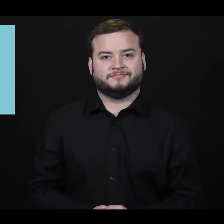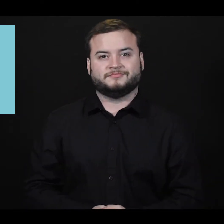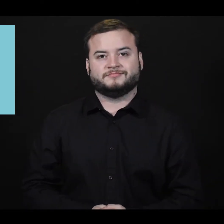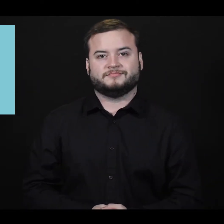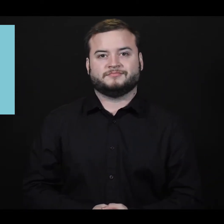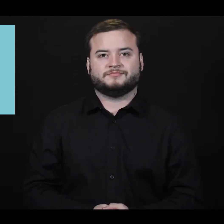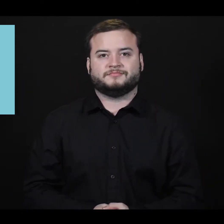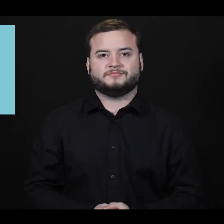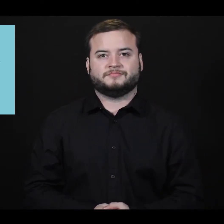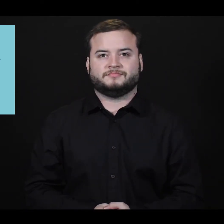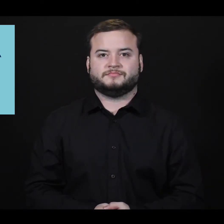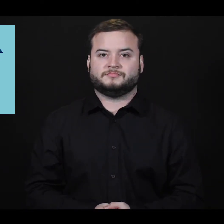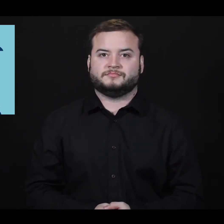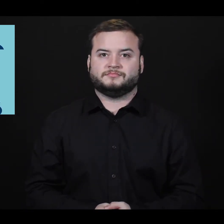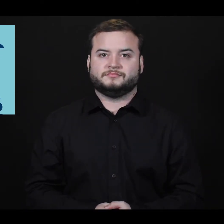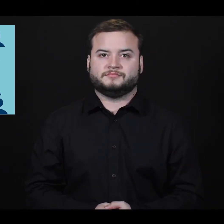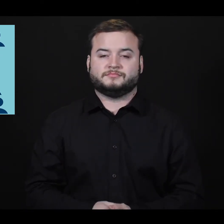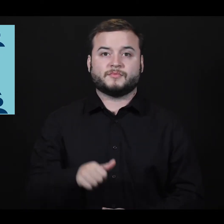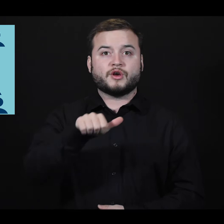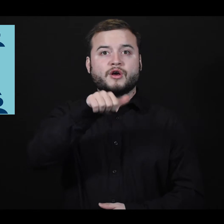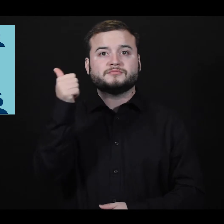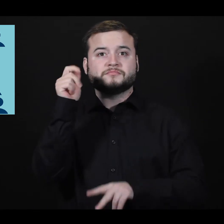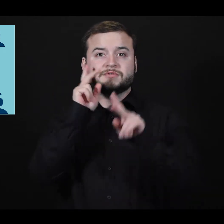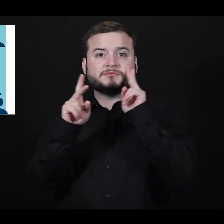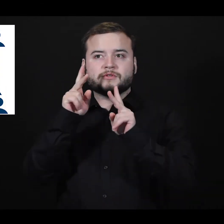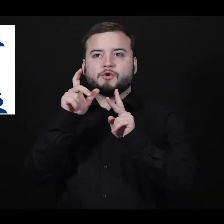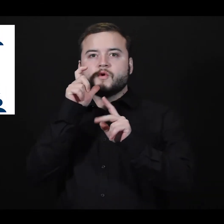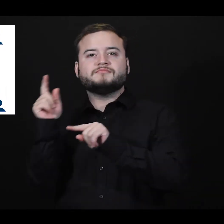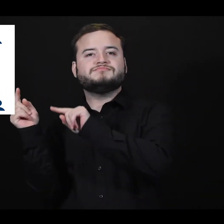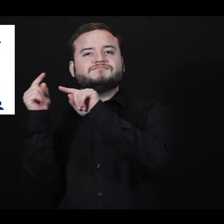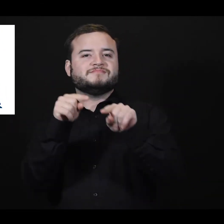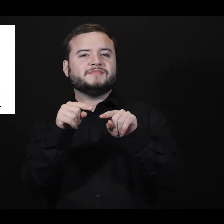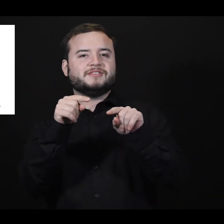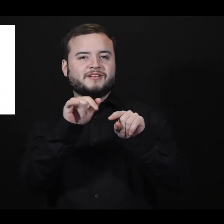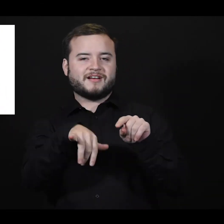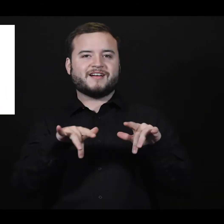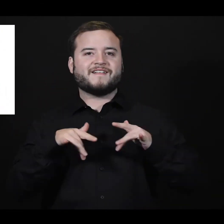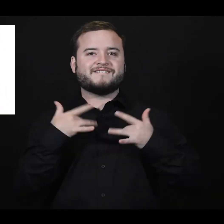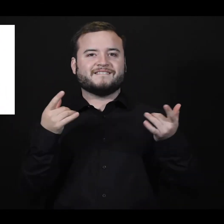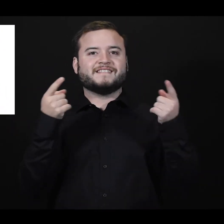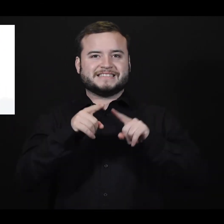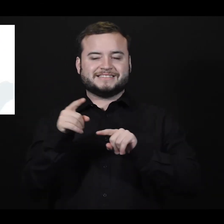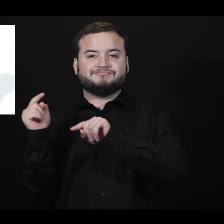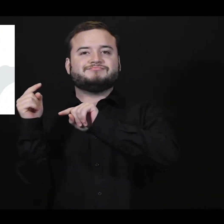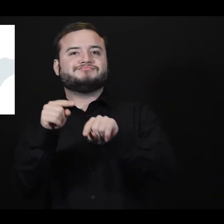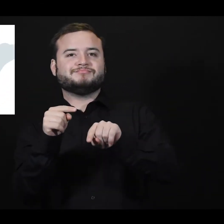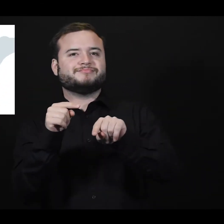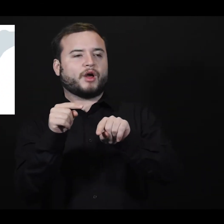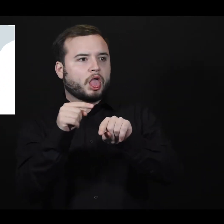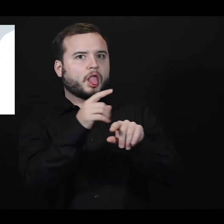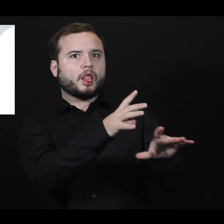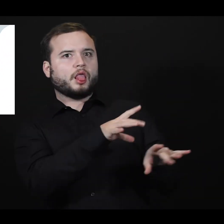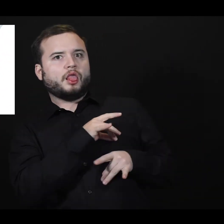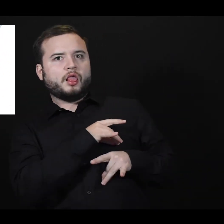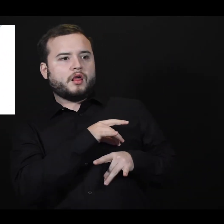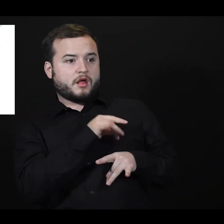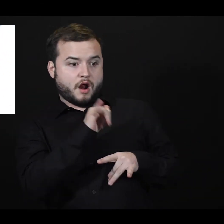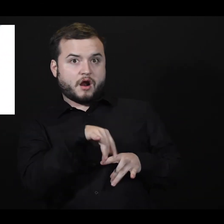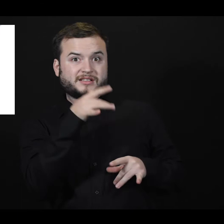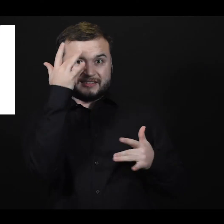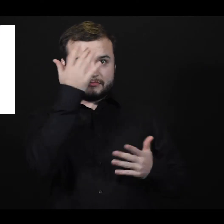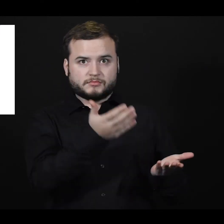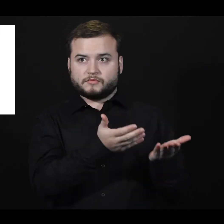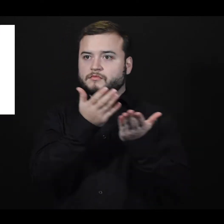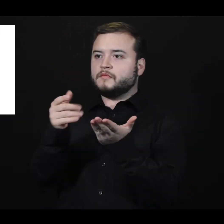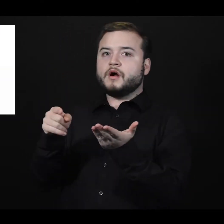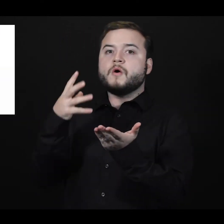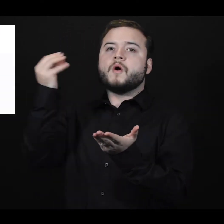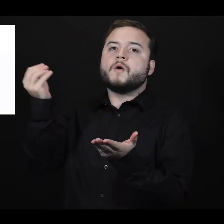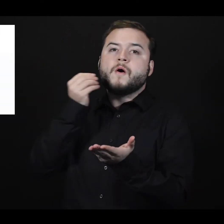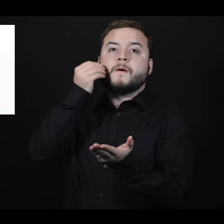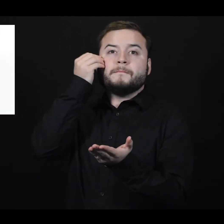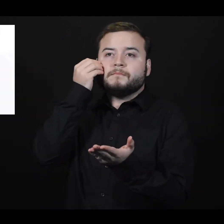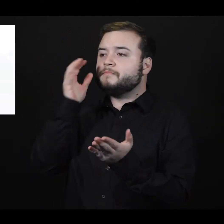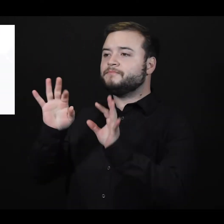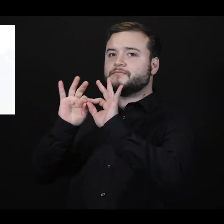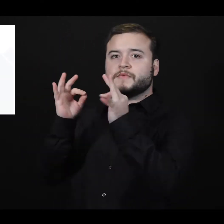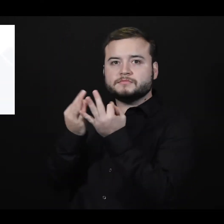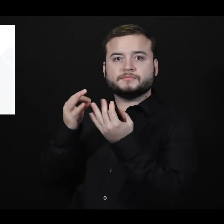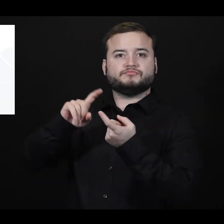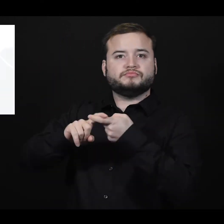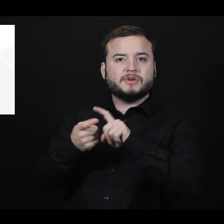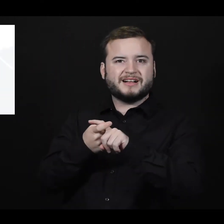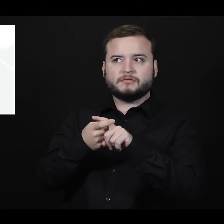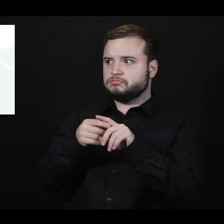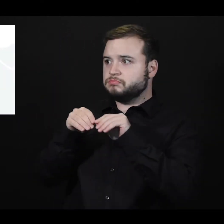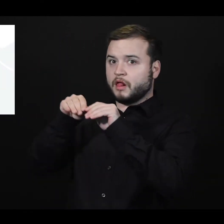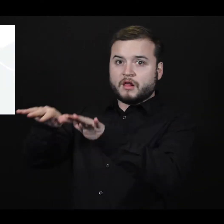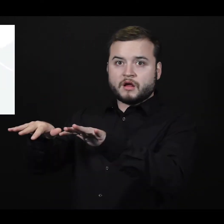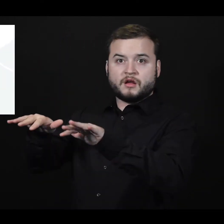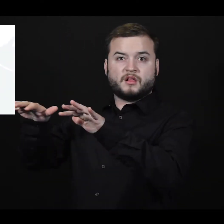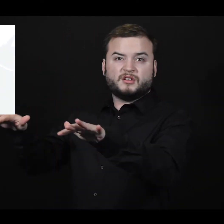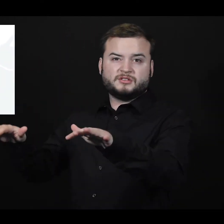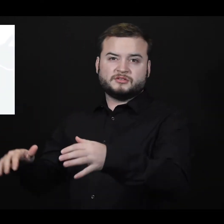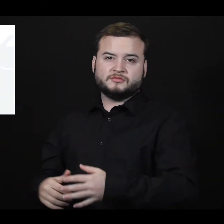The other people who get infected at the event then bring the virus home to their families and friends.